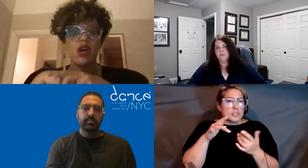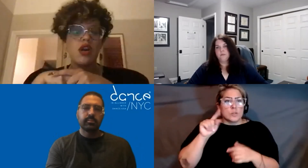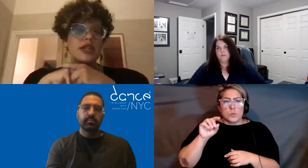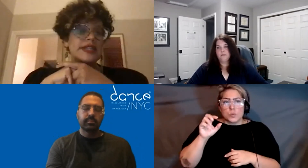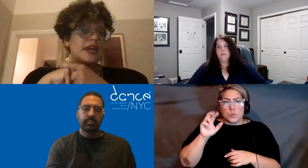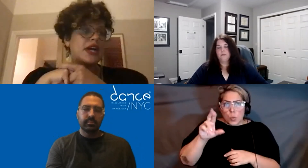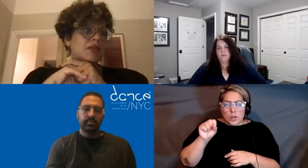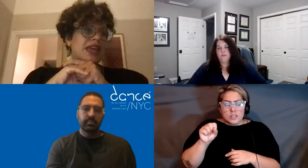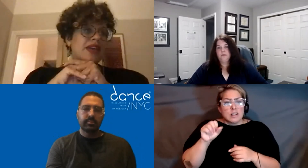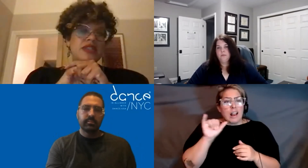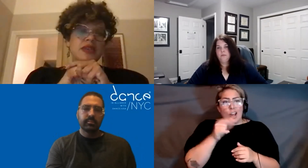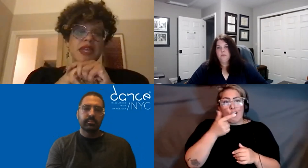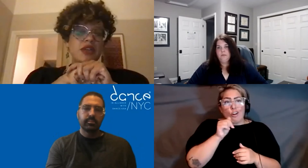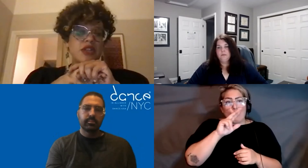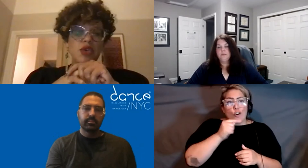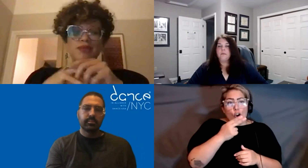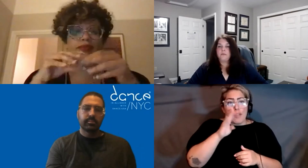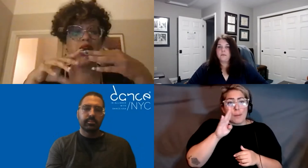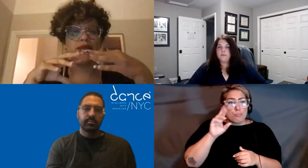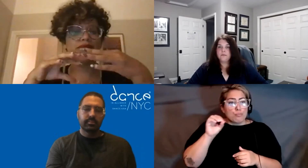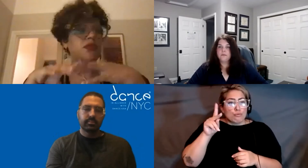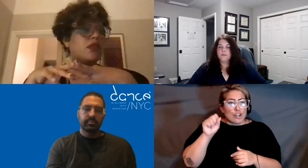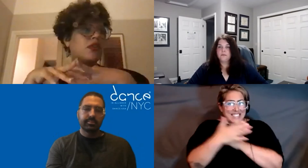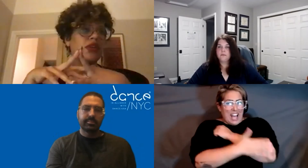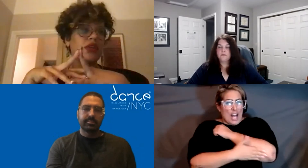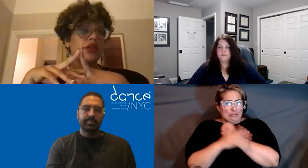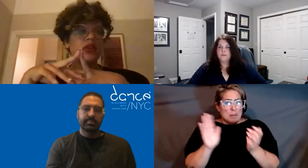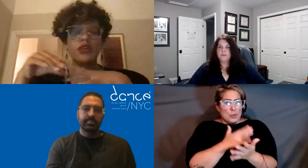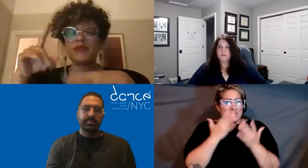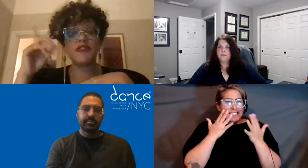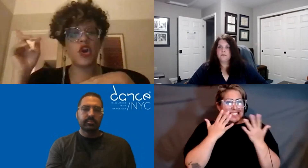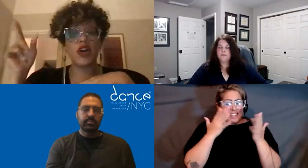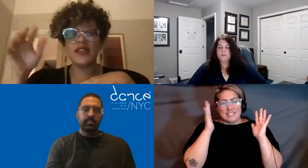Somebody else -- Florida